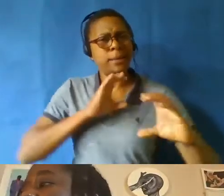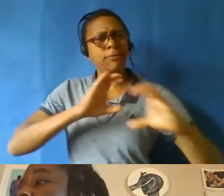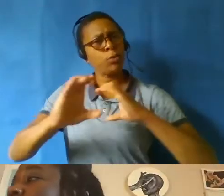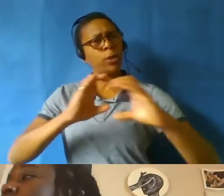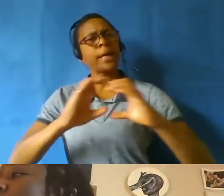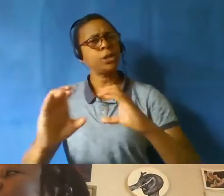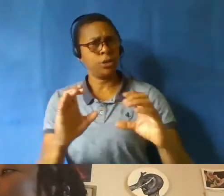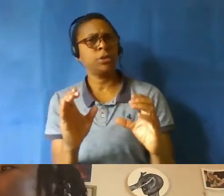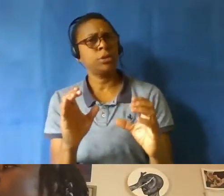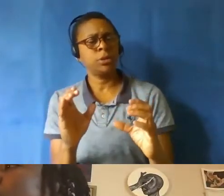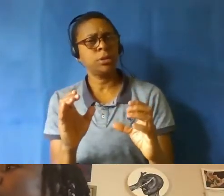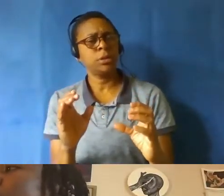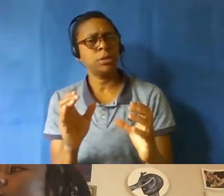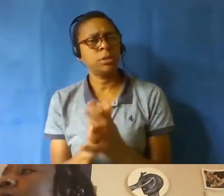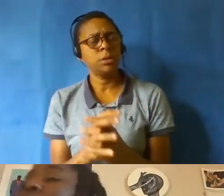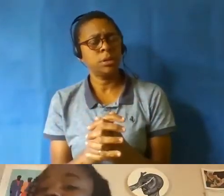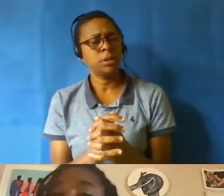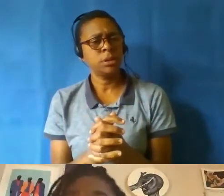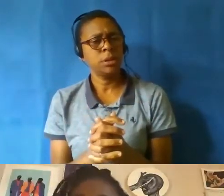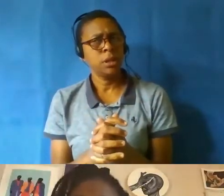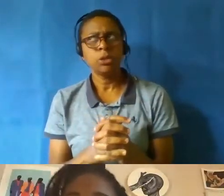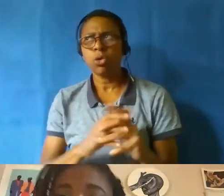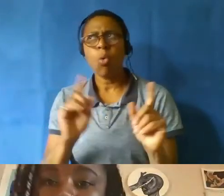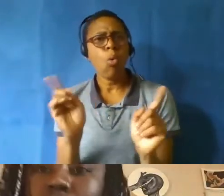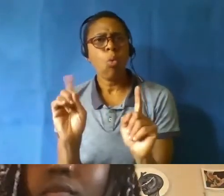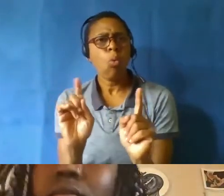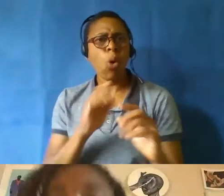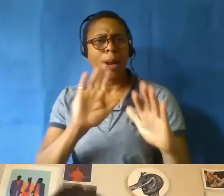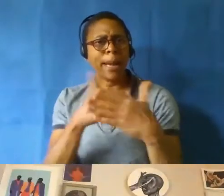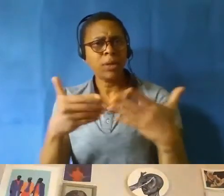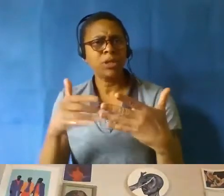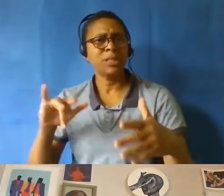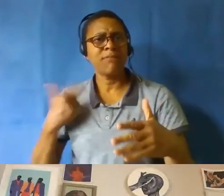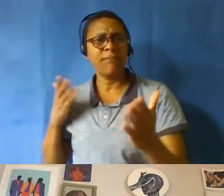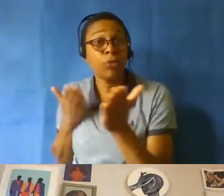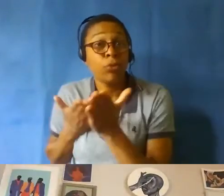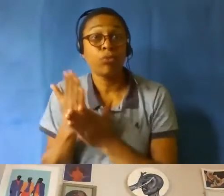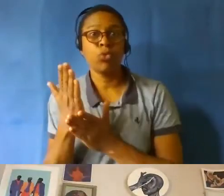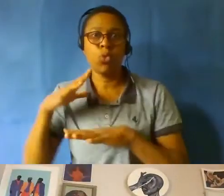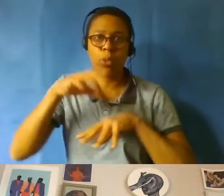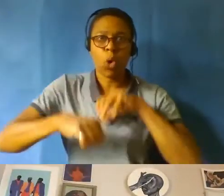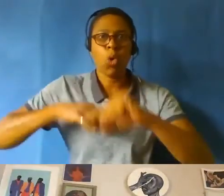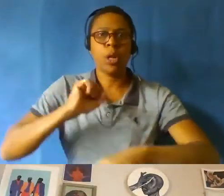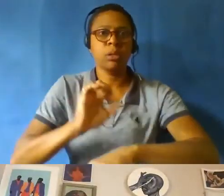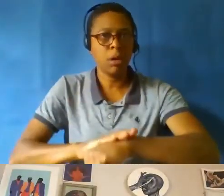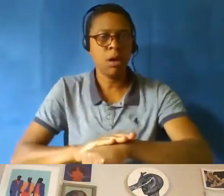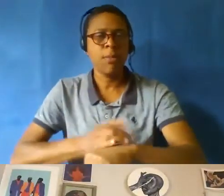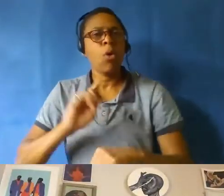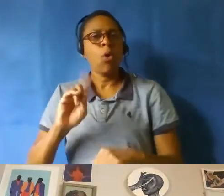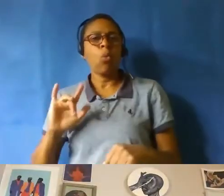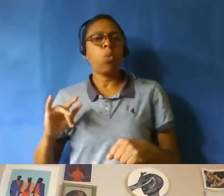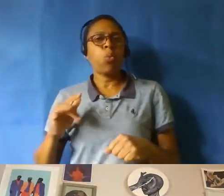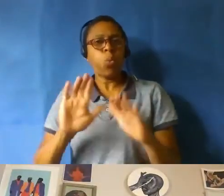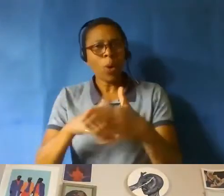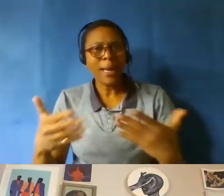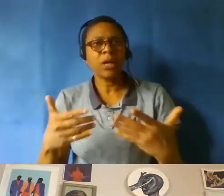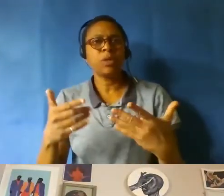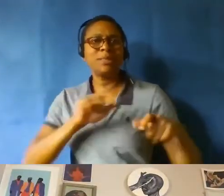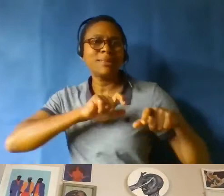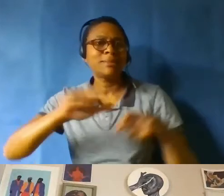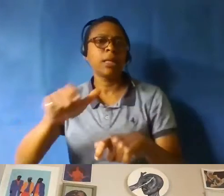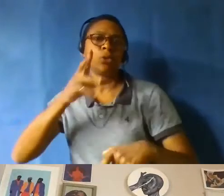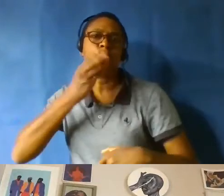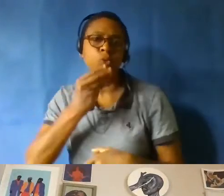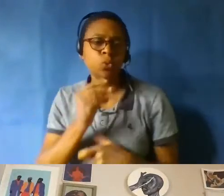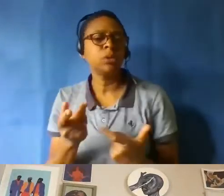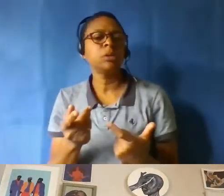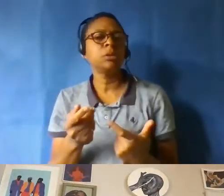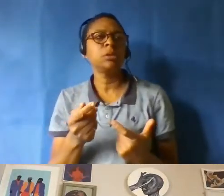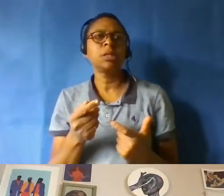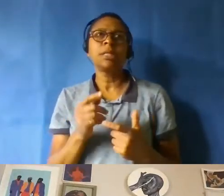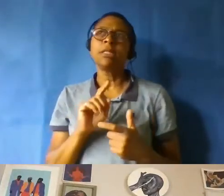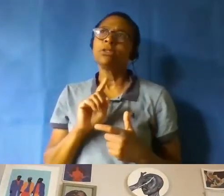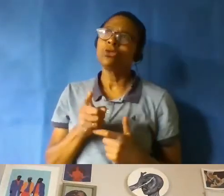that has survived I think language as it was mentioned is not very if it cannot